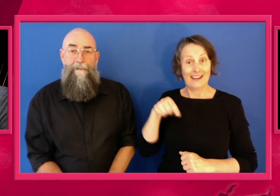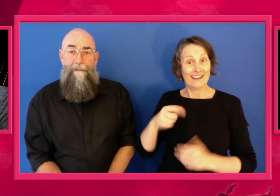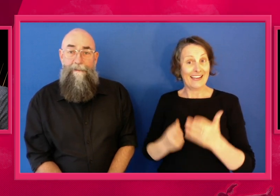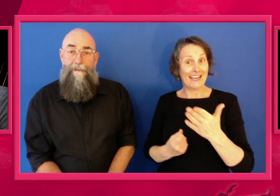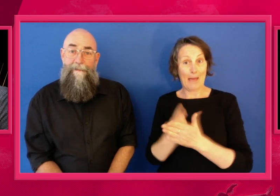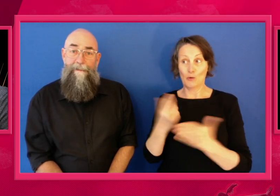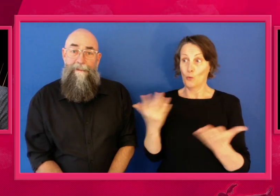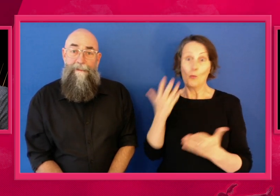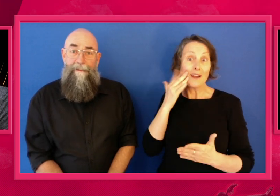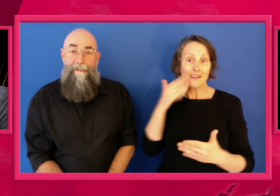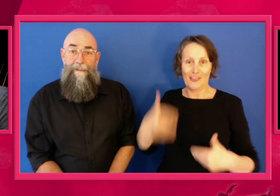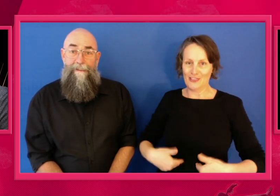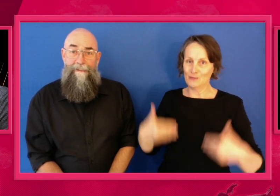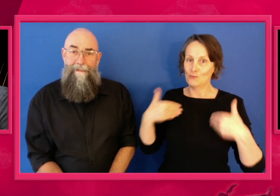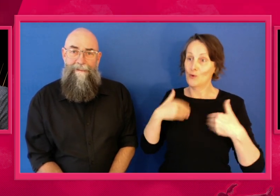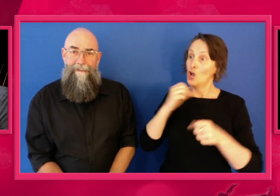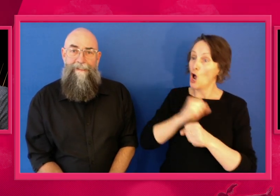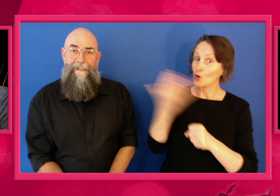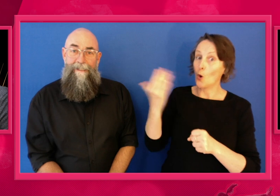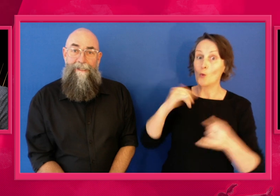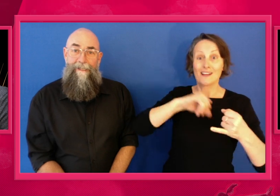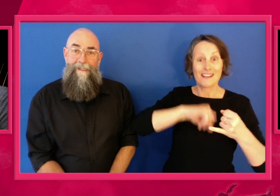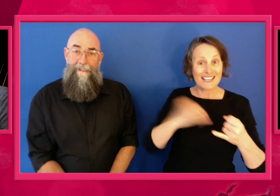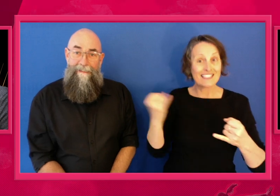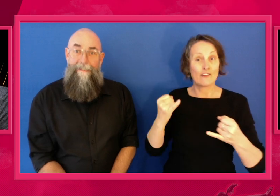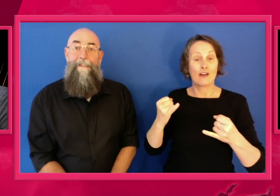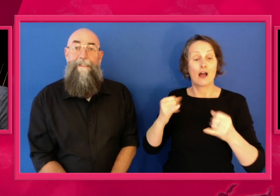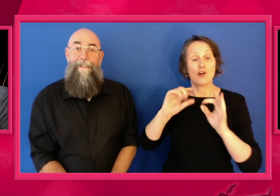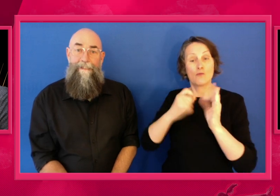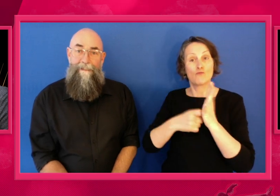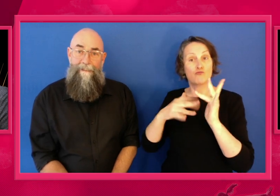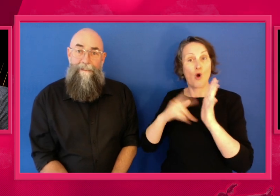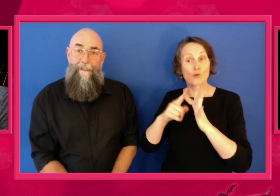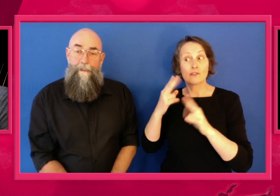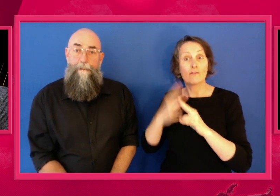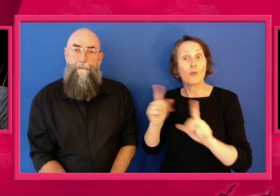this morning. A gold, a silver, a bronze in the road cycling. And they're names that we